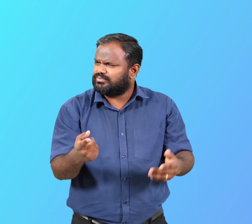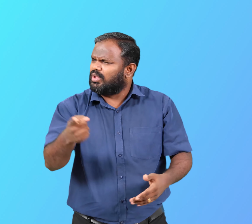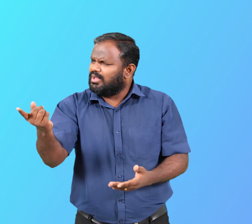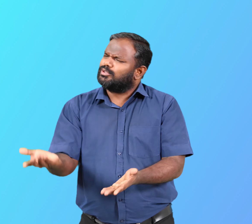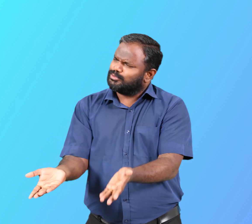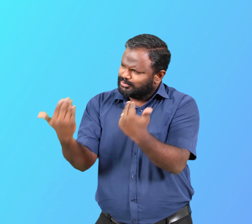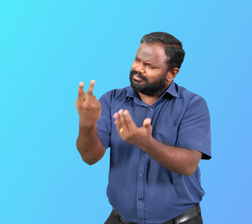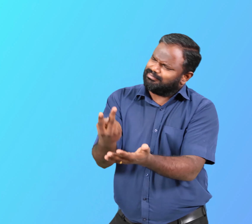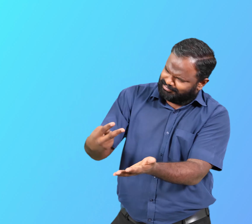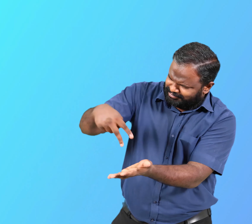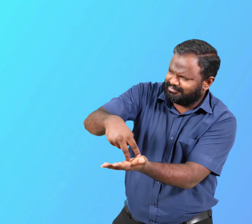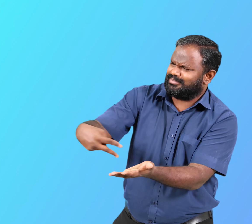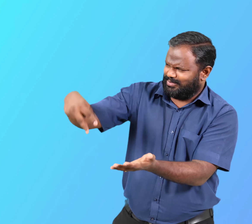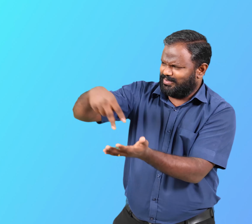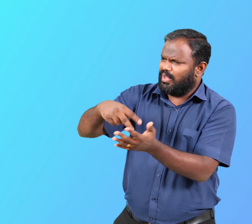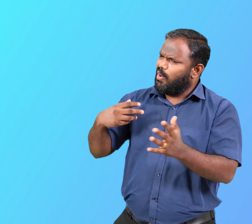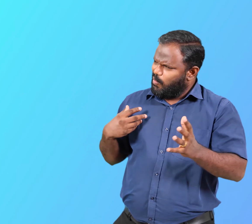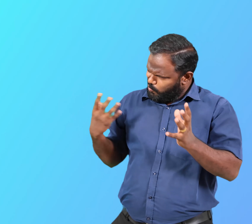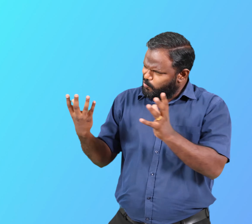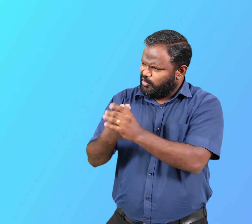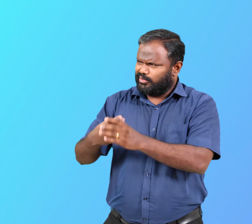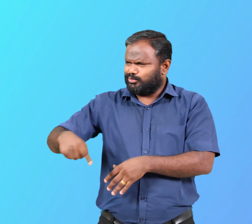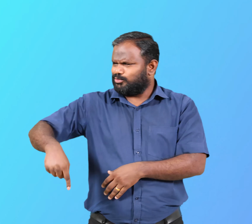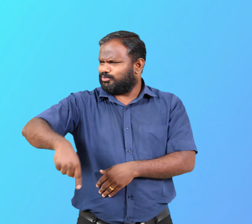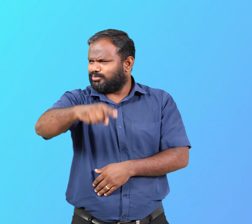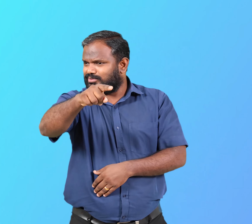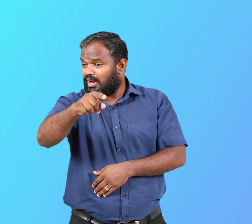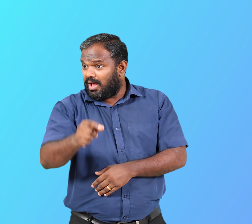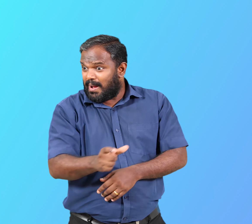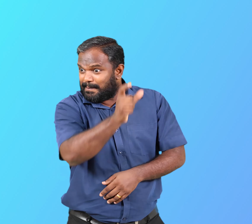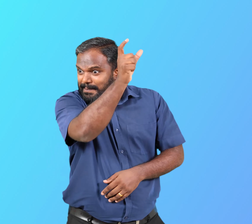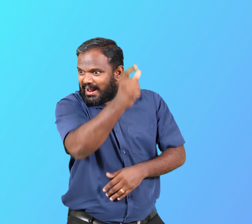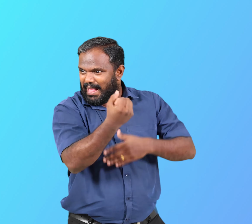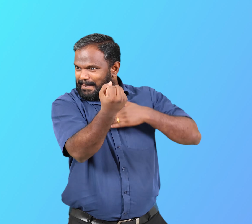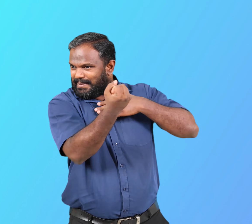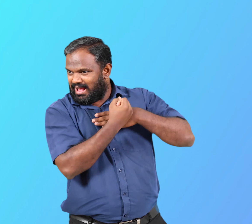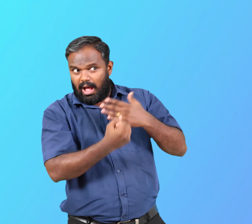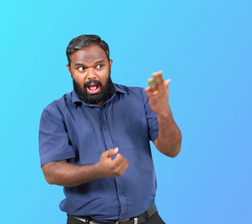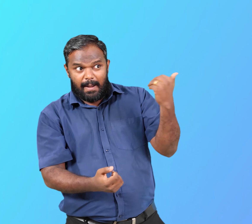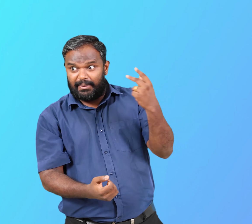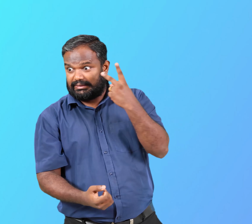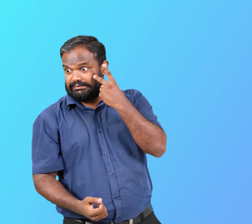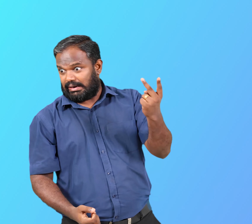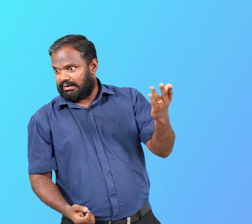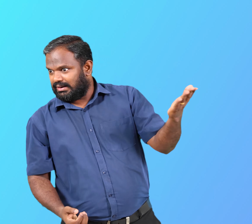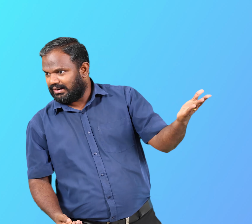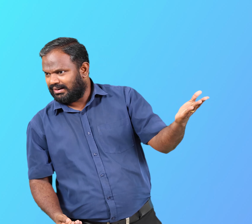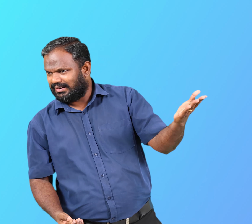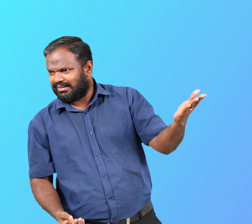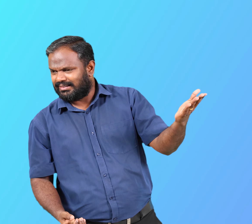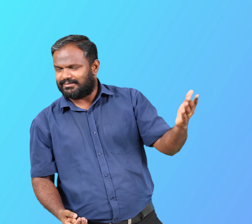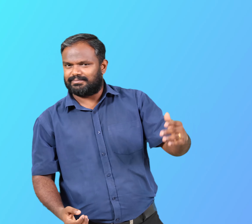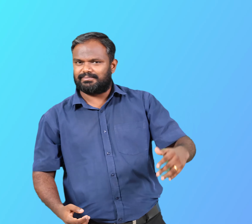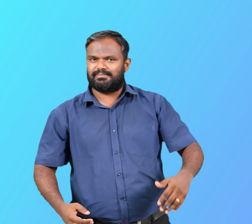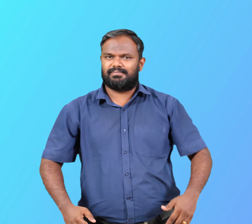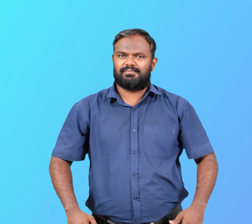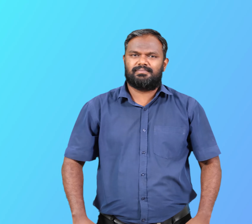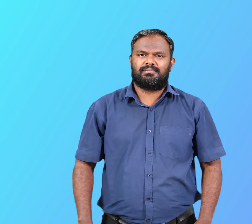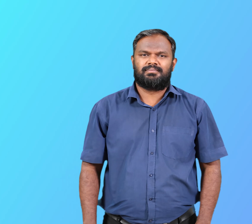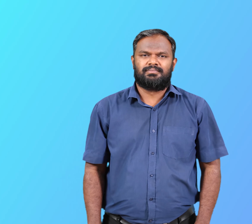Stand up! We must go. Here comes the one who will hand me over.”